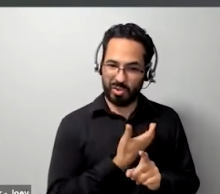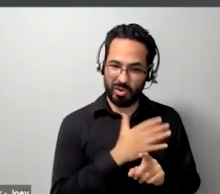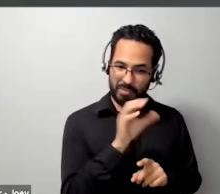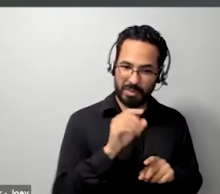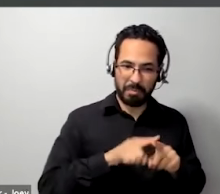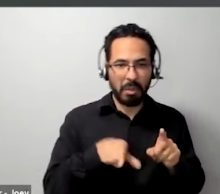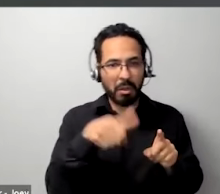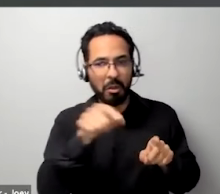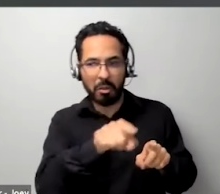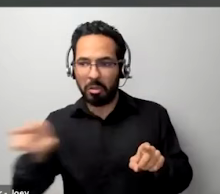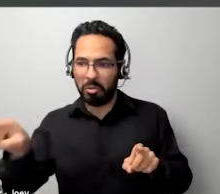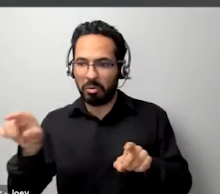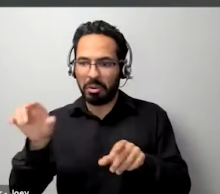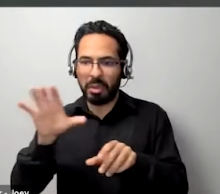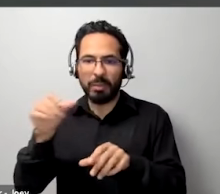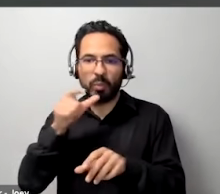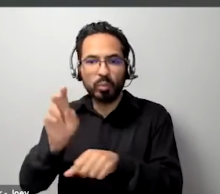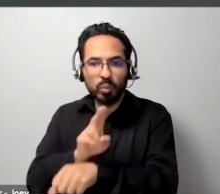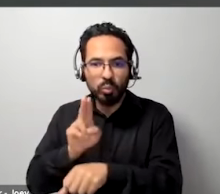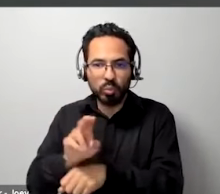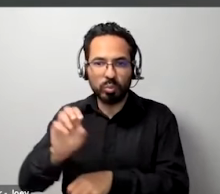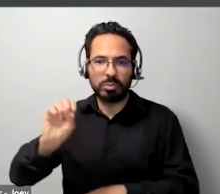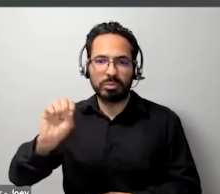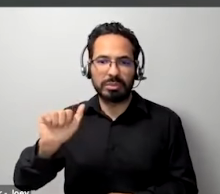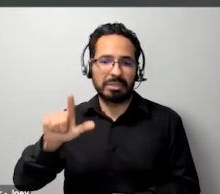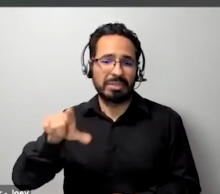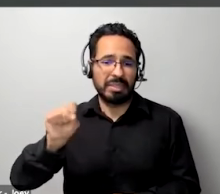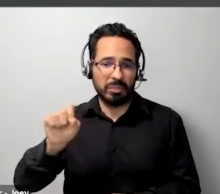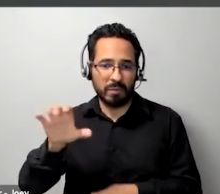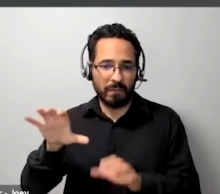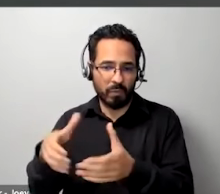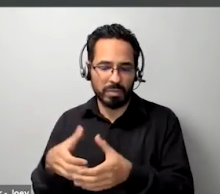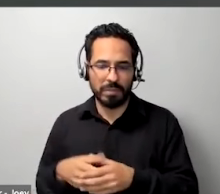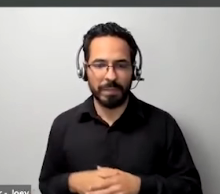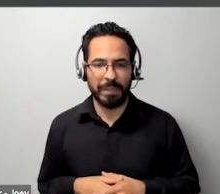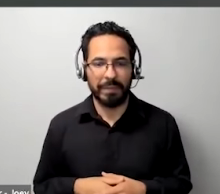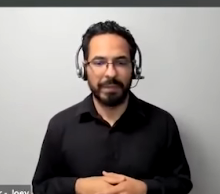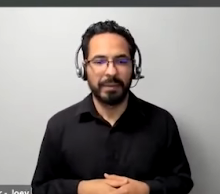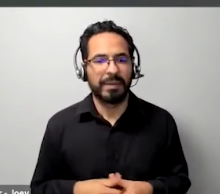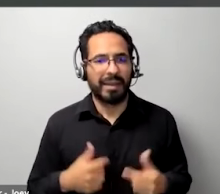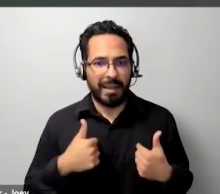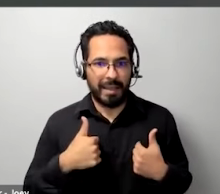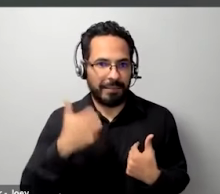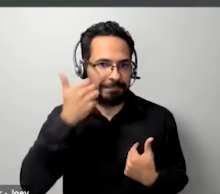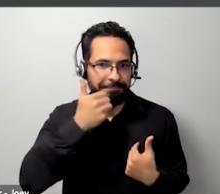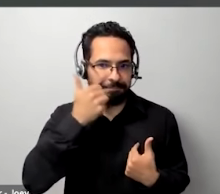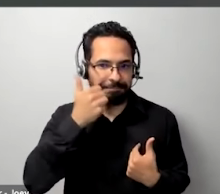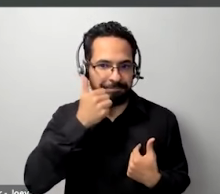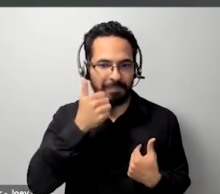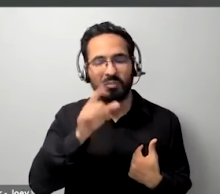who utilize Salesforce as well. So every day, well, my baby I call it,